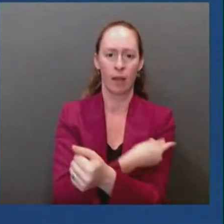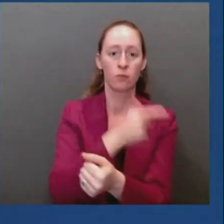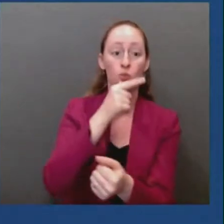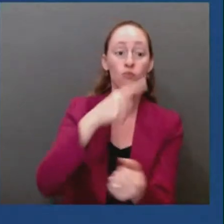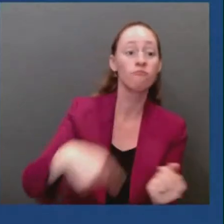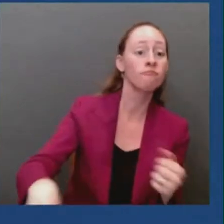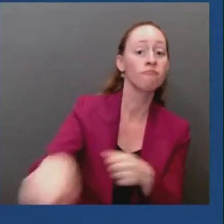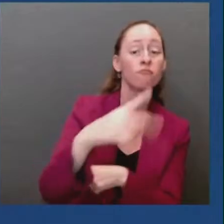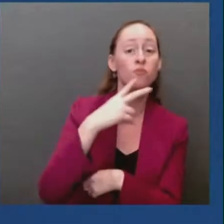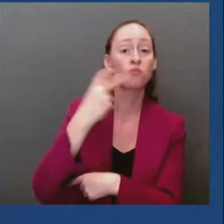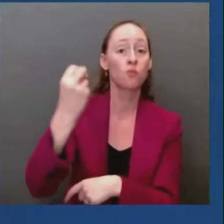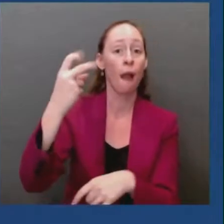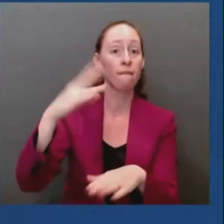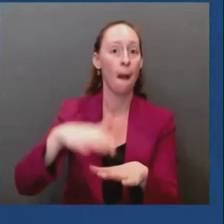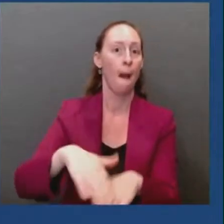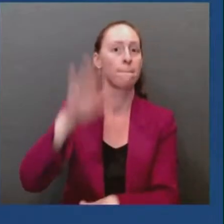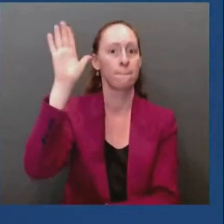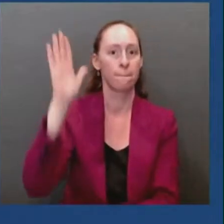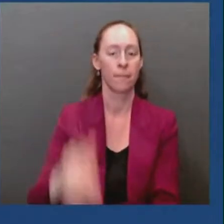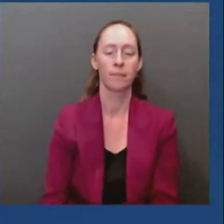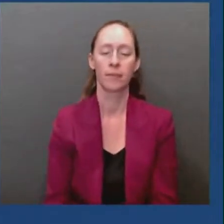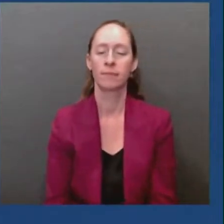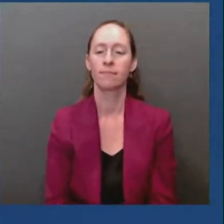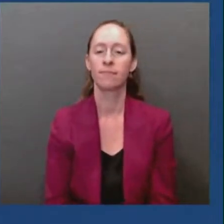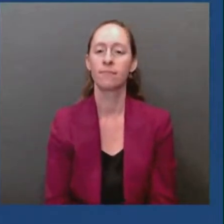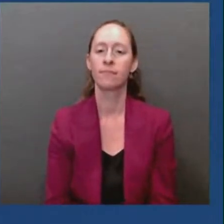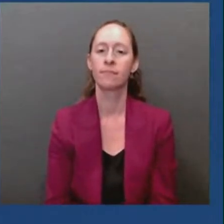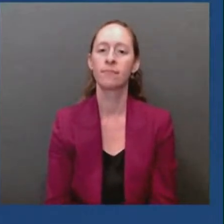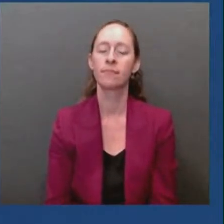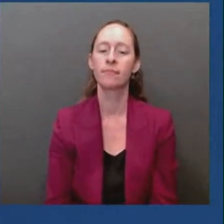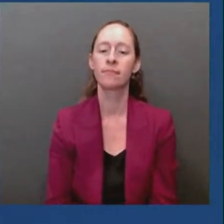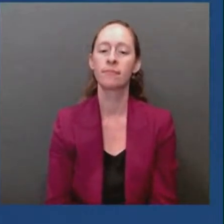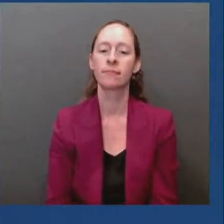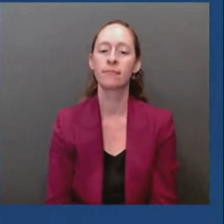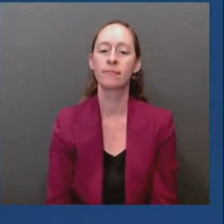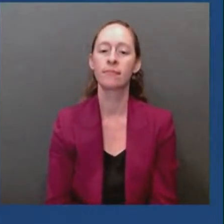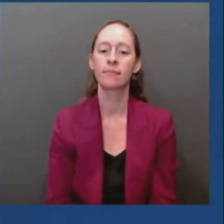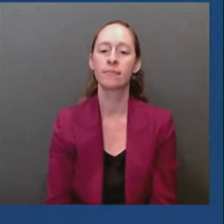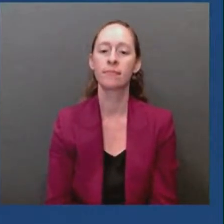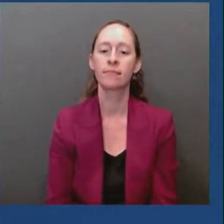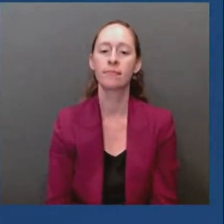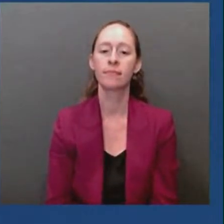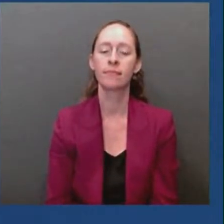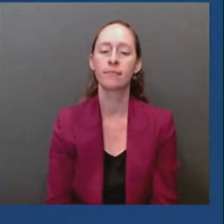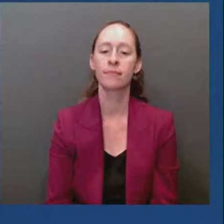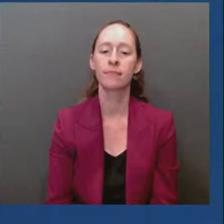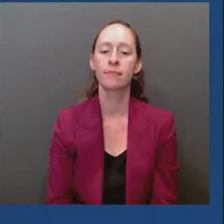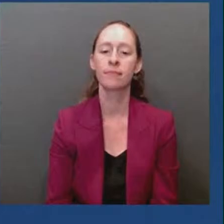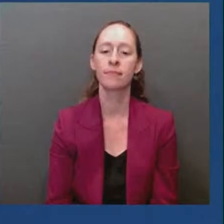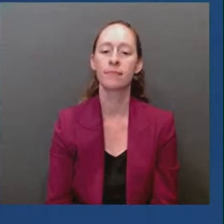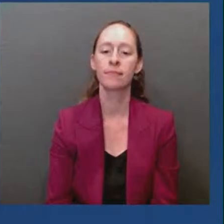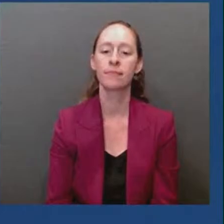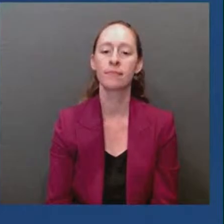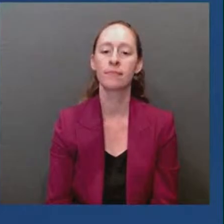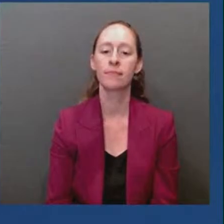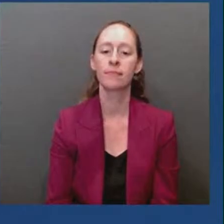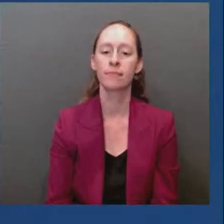UPDATED VACCINE FOR THOSE 12 AND OLDER AND THE MODERNA UPDATED COVID-19 VACCINE FOR